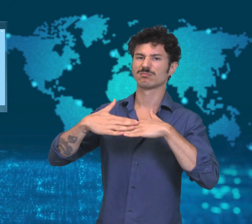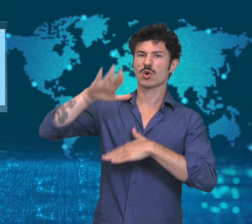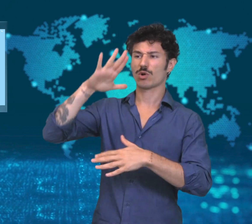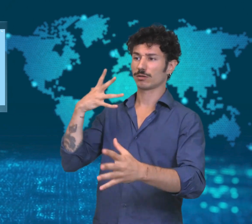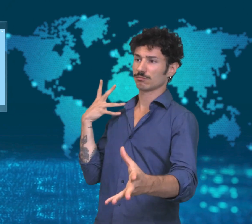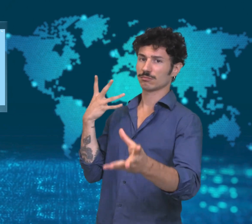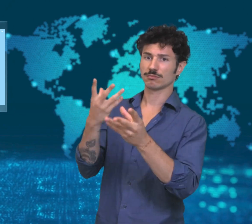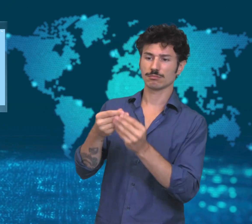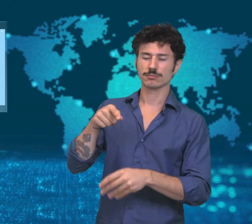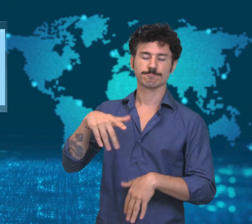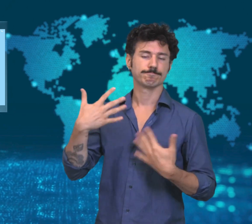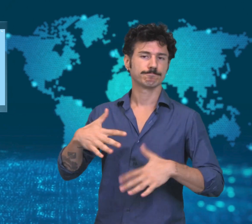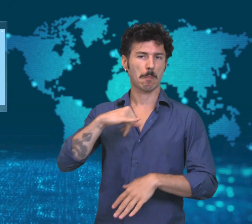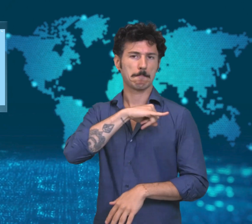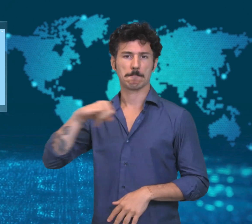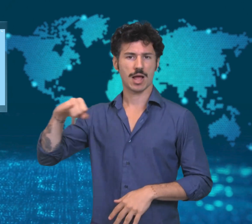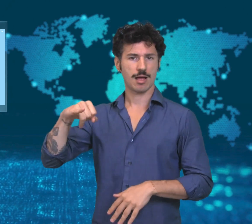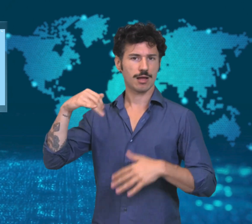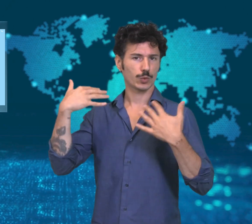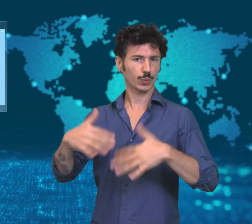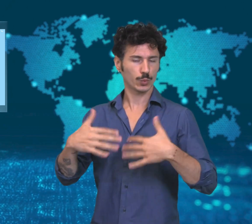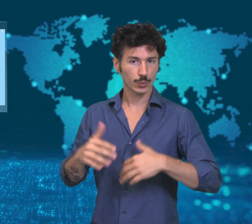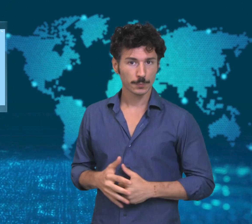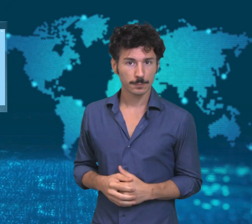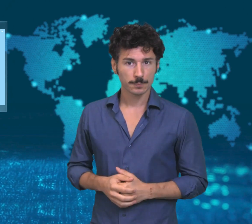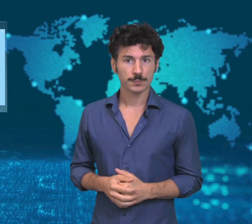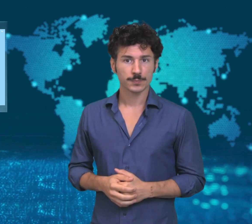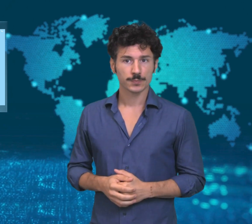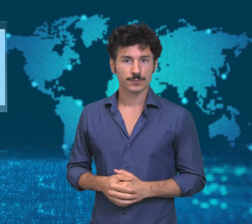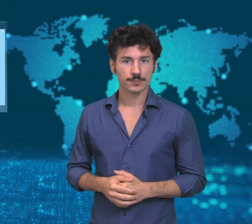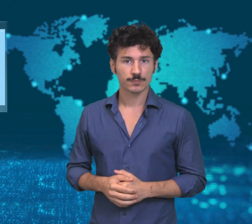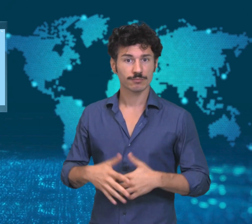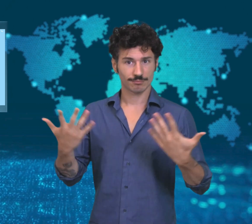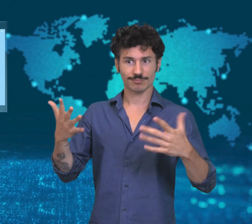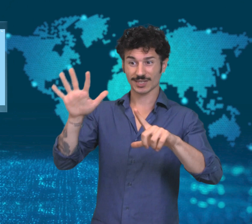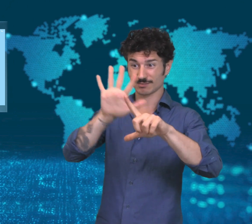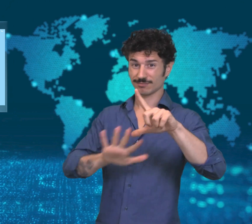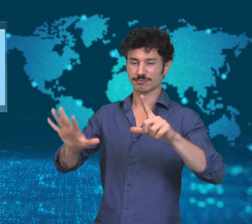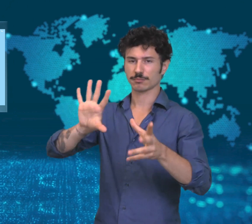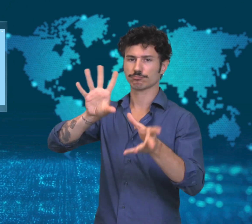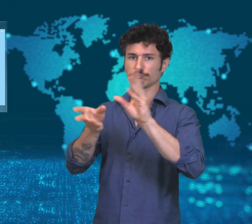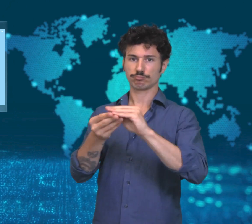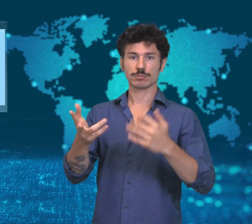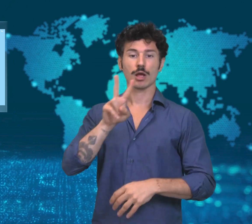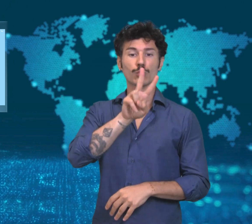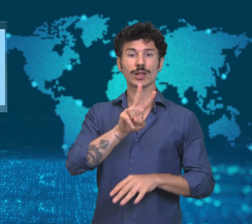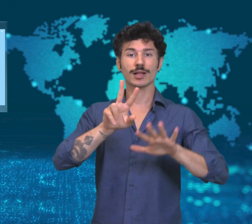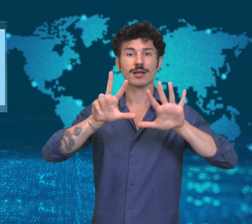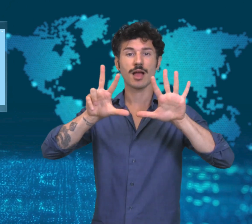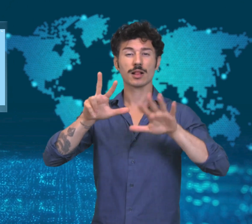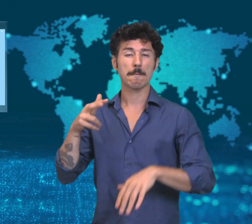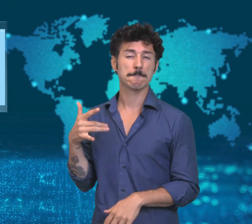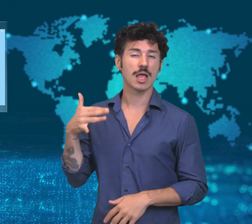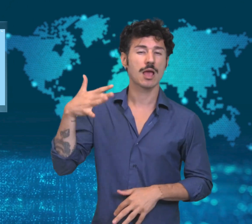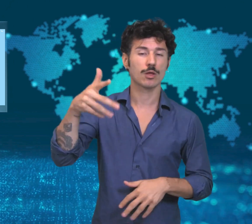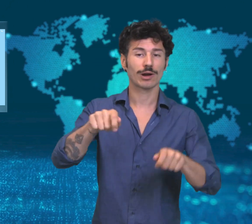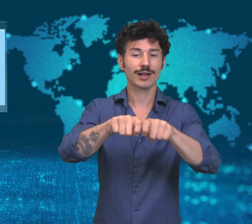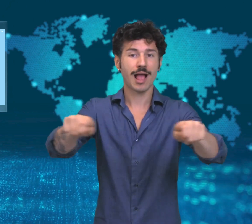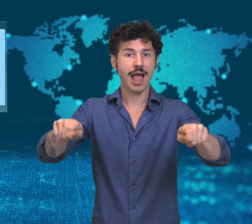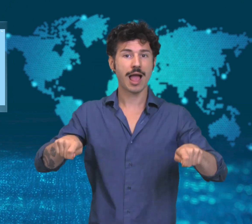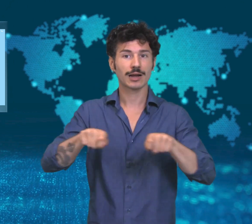At least 11.5 million hectares (28 million acres) of land was impacted.